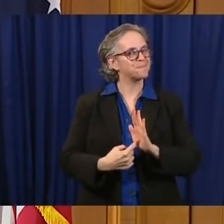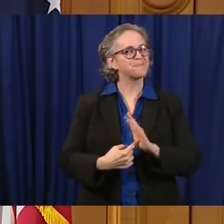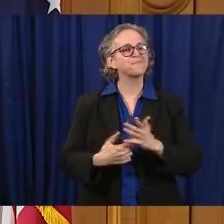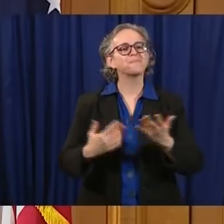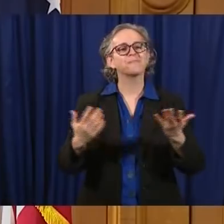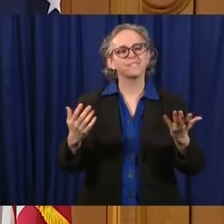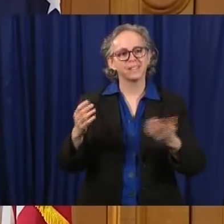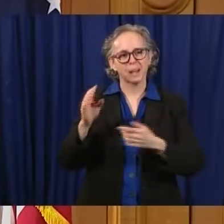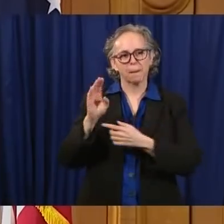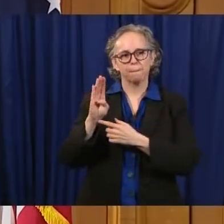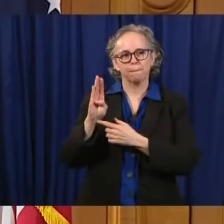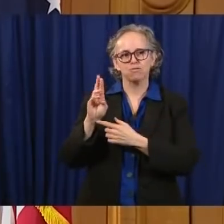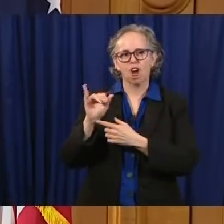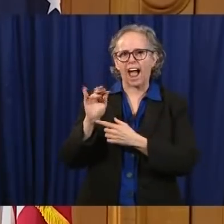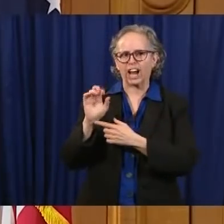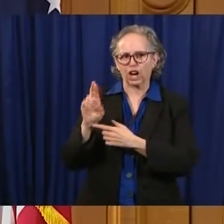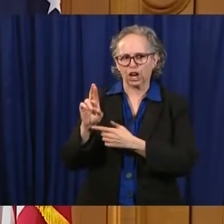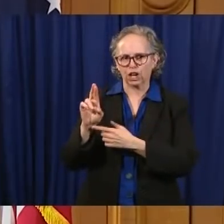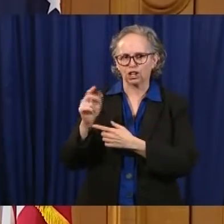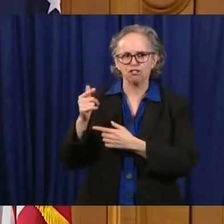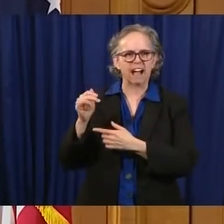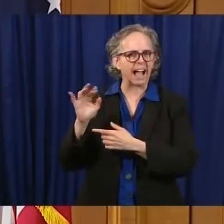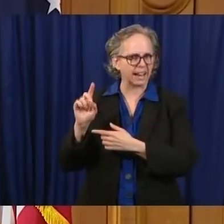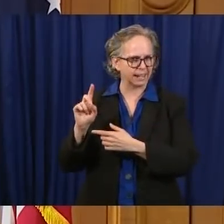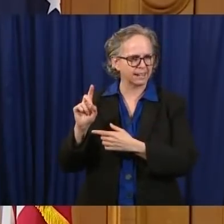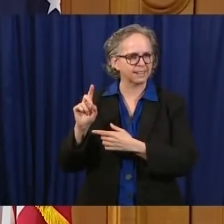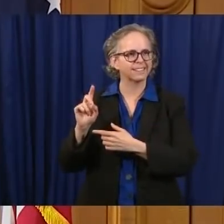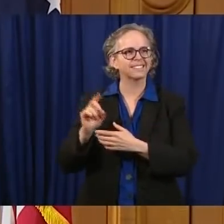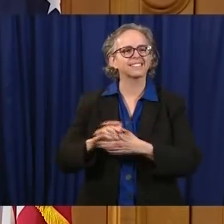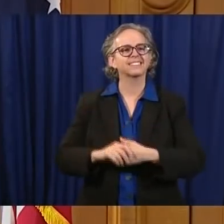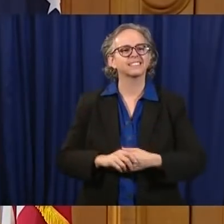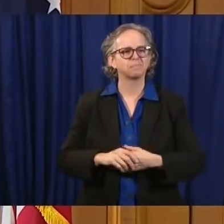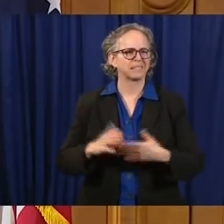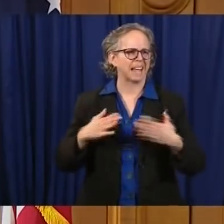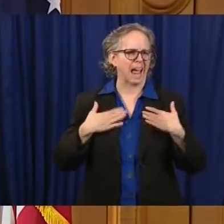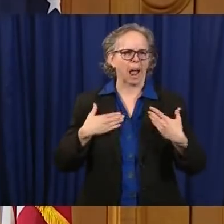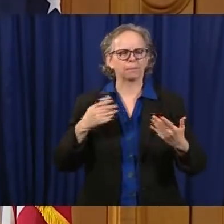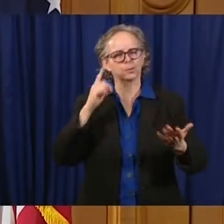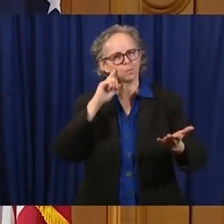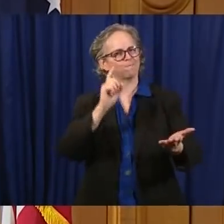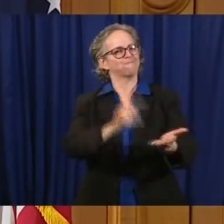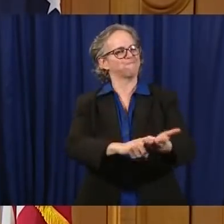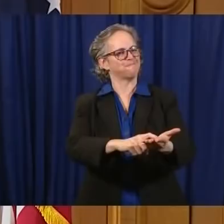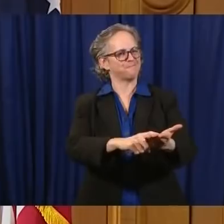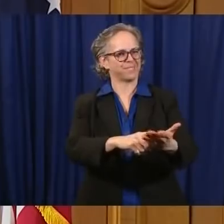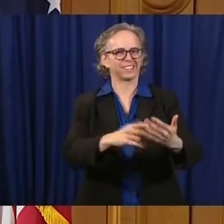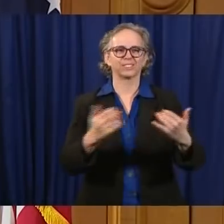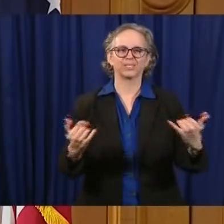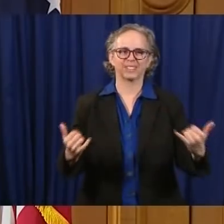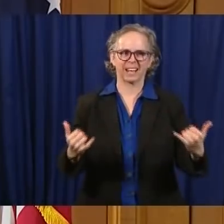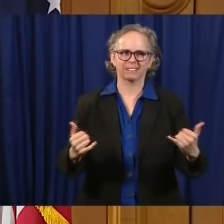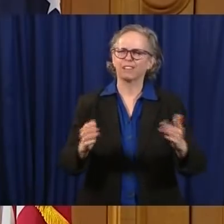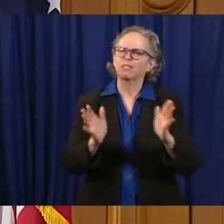AMAZING, WONDERFUL SMALL COLLEGES, THIS TIME HAPPENS TO